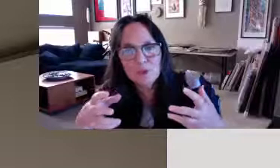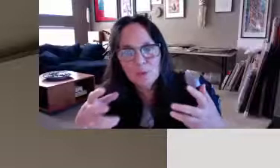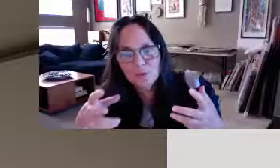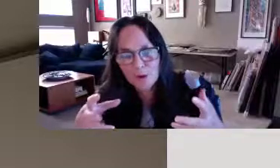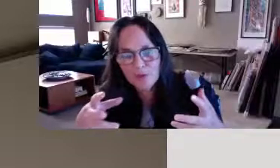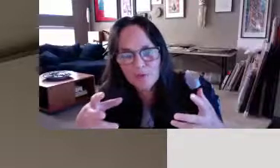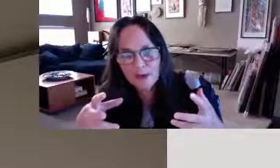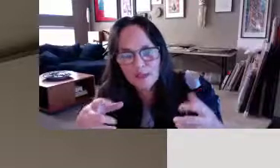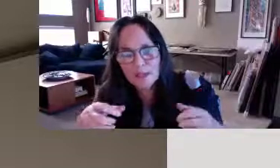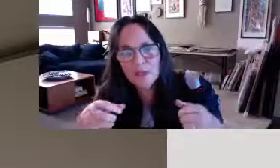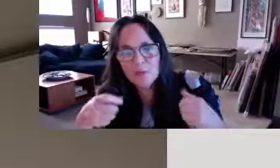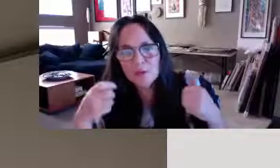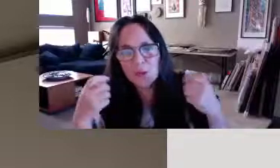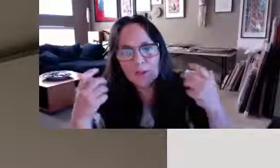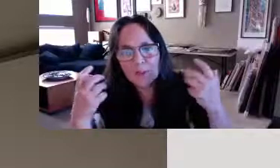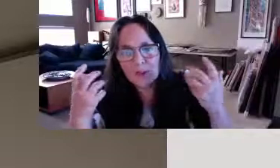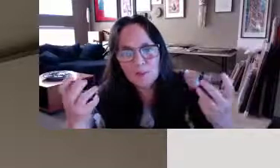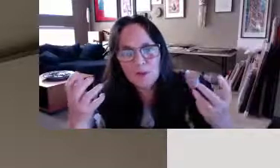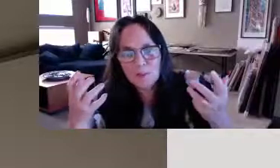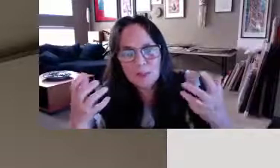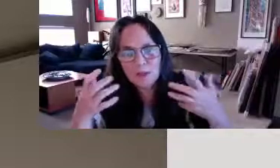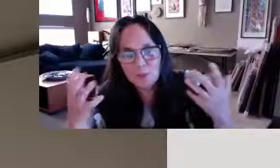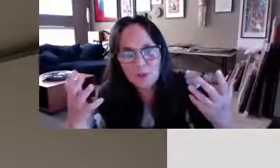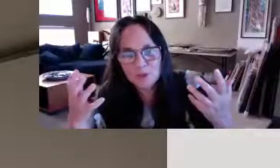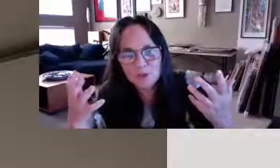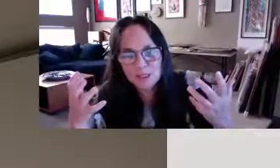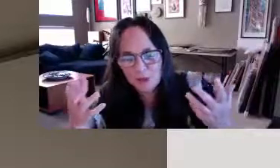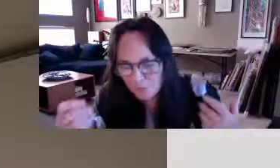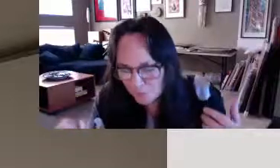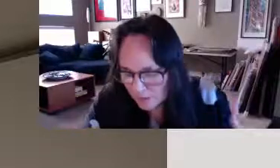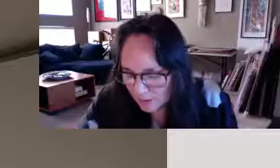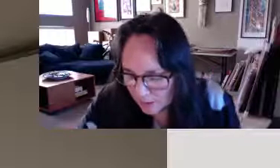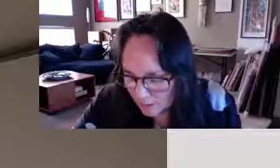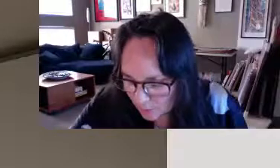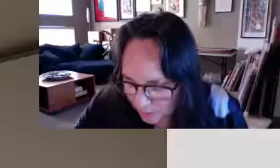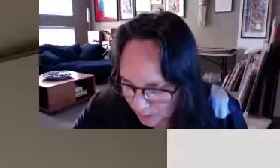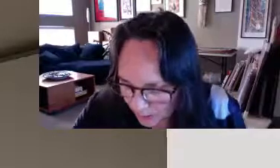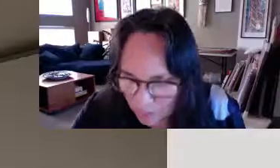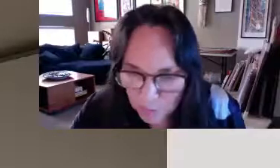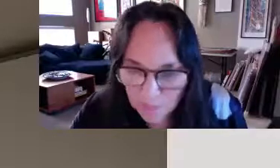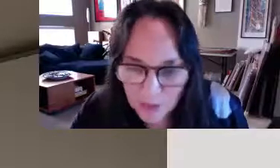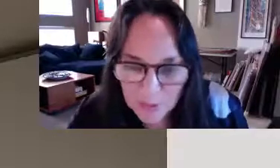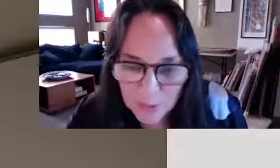with the artifact as well as with the framing of the picture itself so thinking about framing but